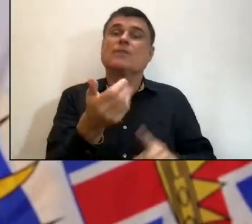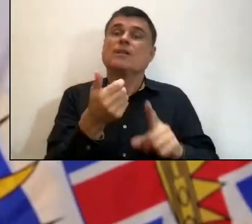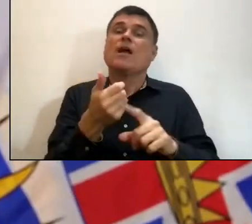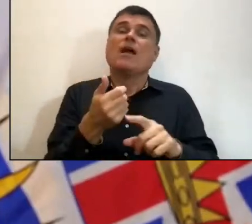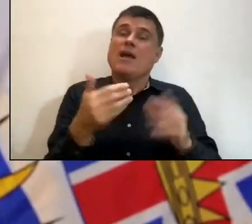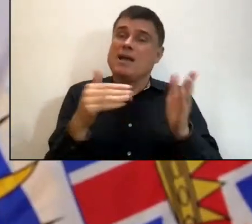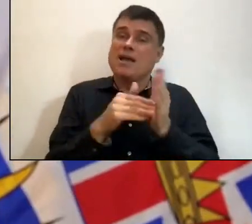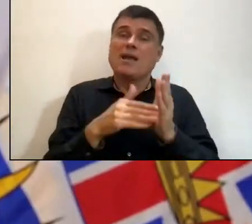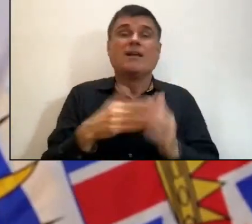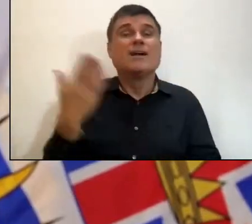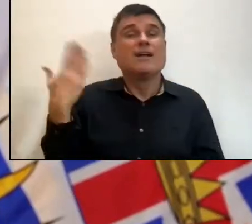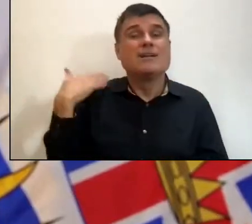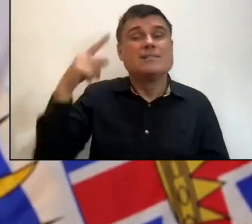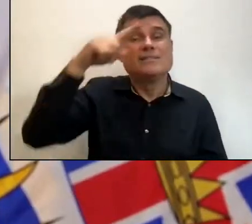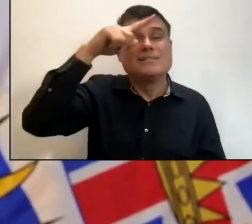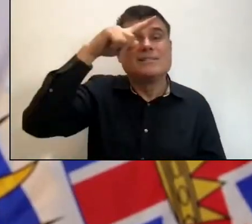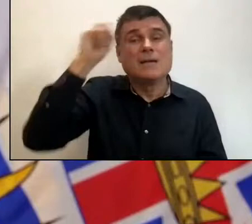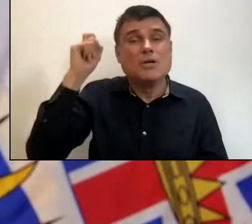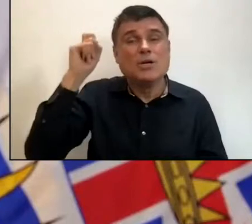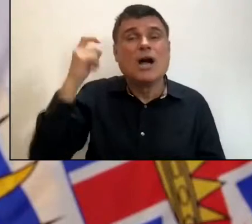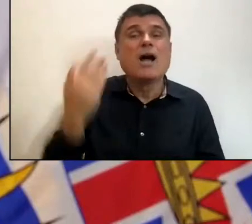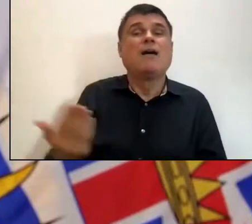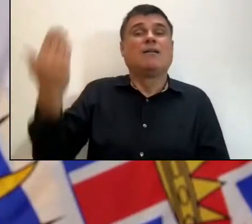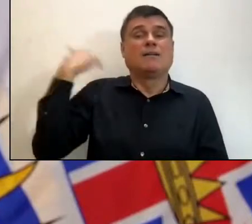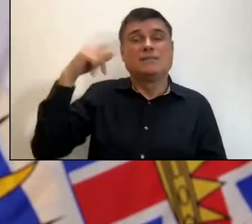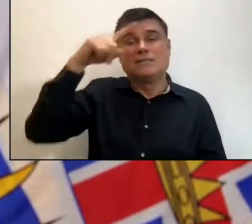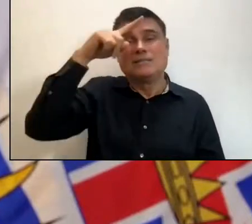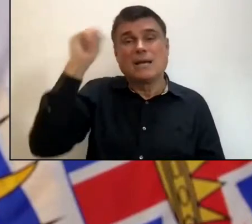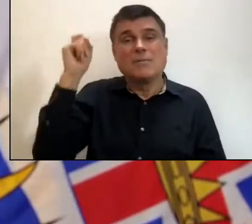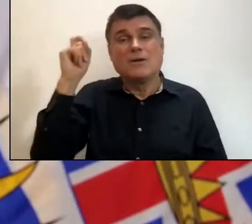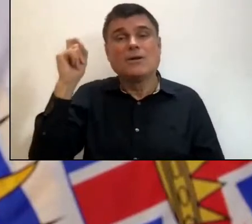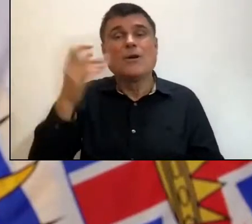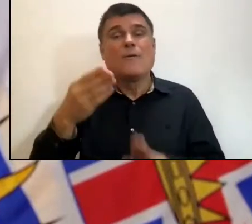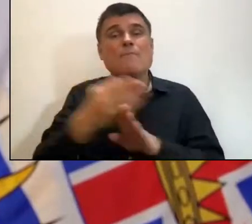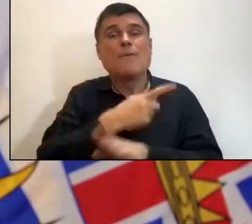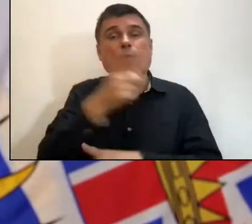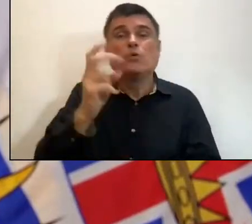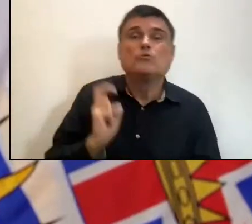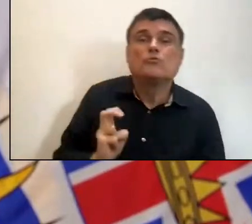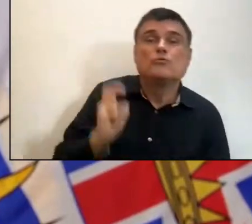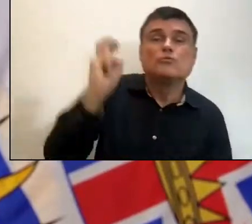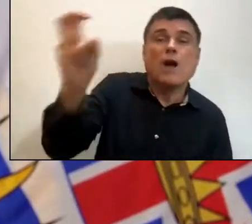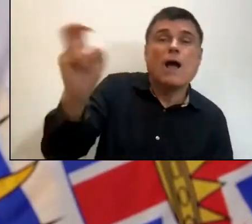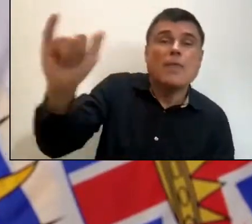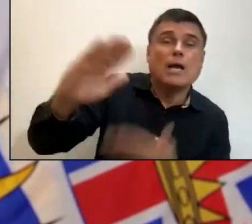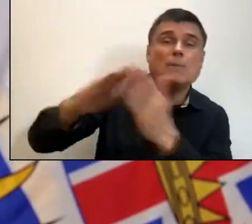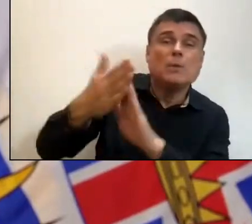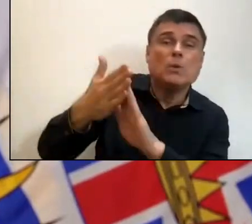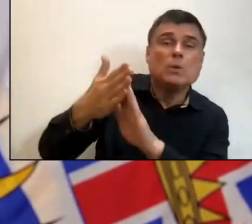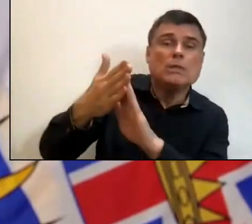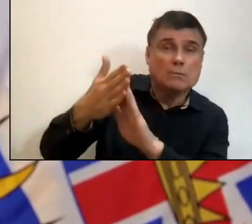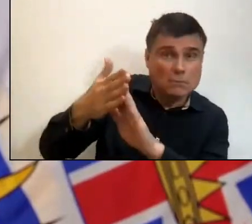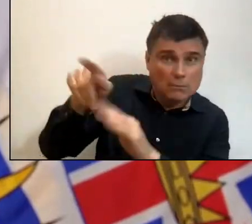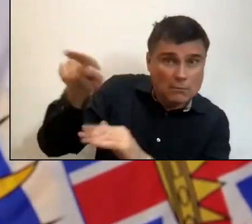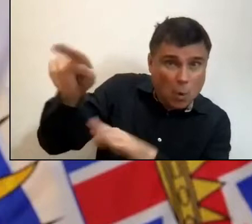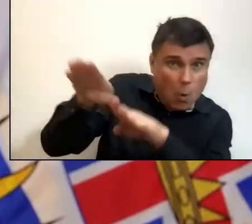before. Check before you go. Make sure that first nations communities, make sure some of